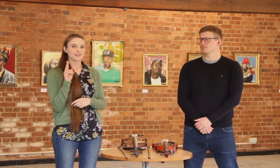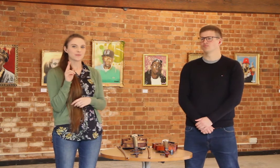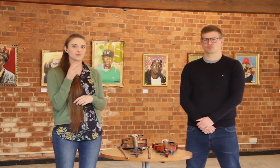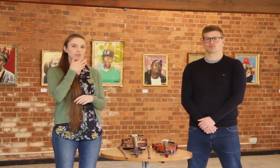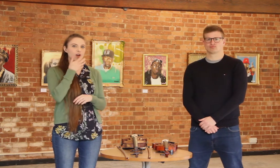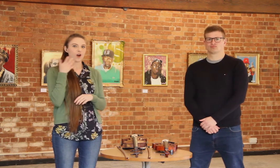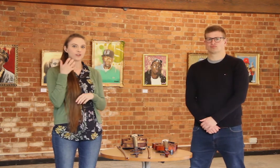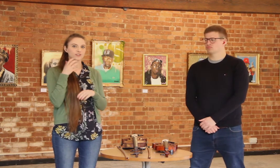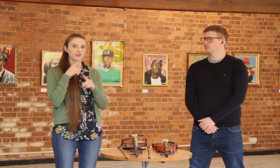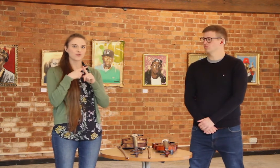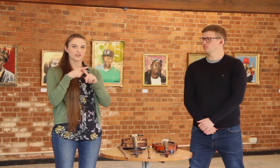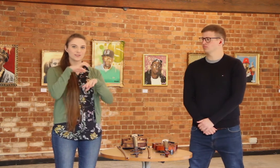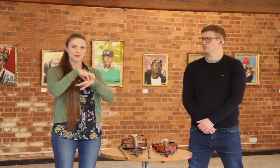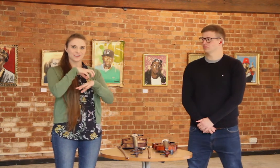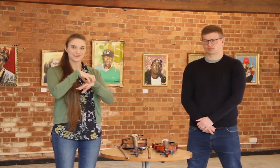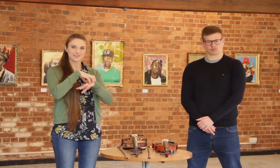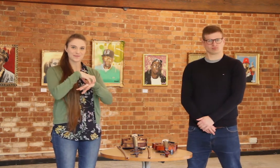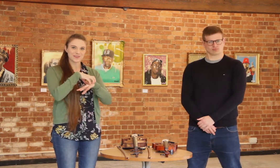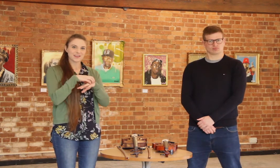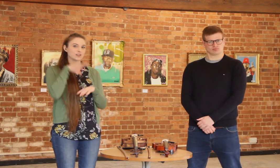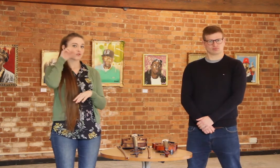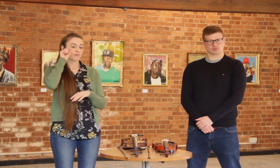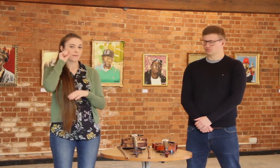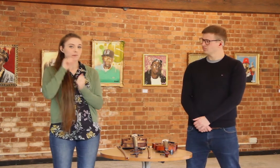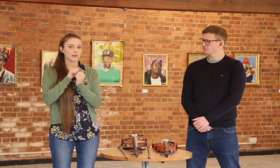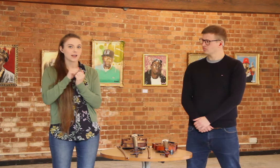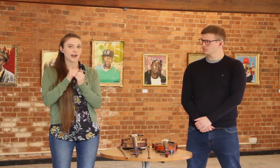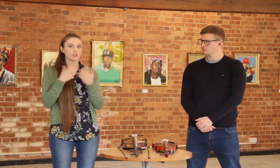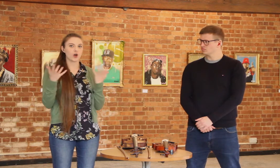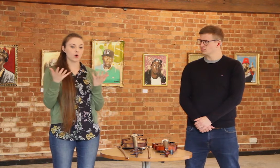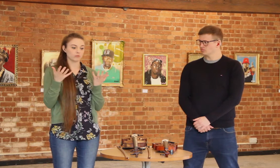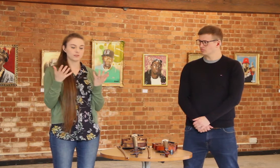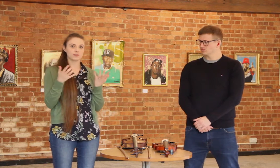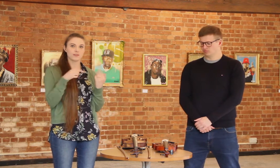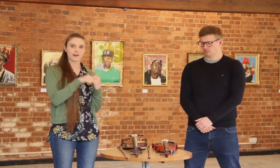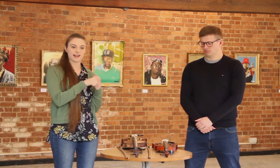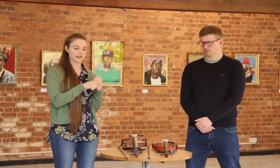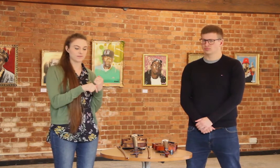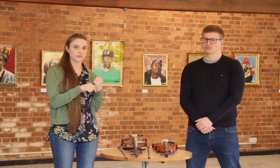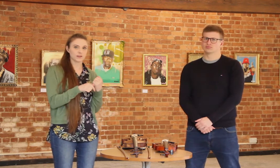which was 'Hot Cross Buns' So do you remember how to hold the violin?